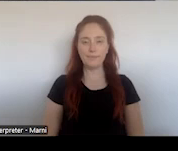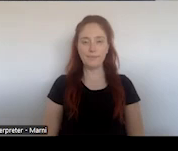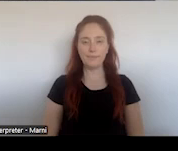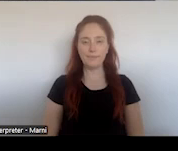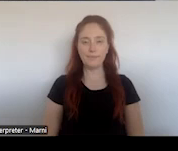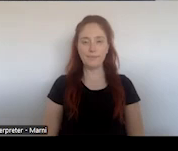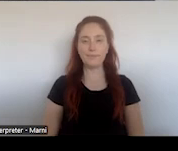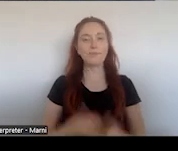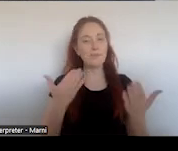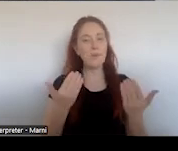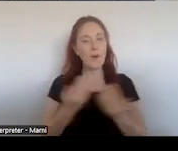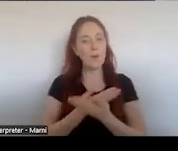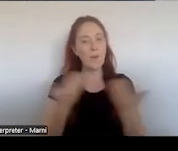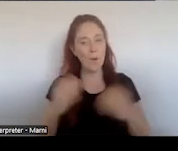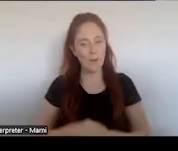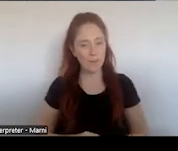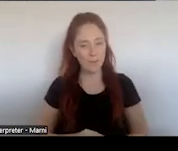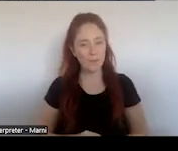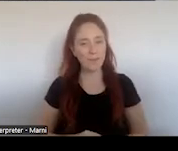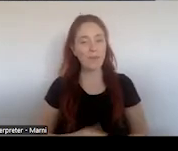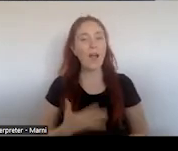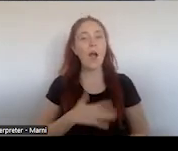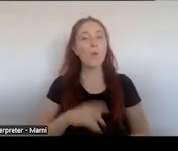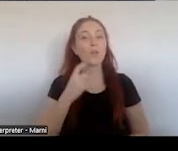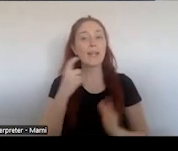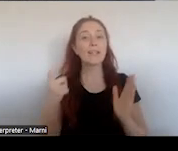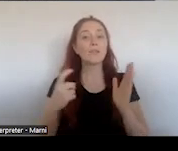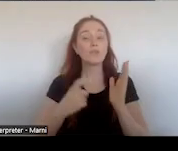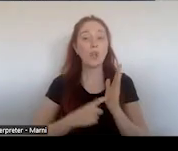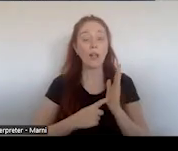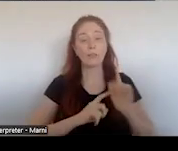Welcome, everybody. I would like to acknowledge the many traditional custodians